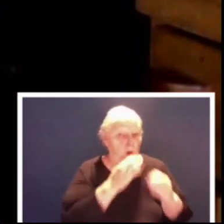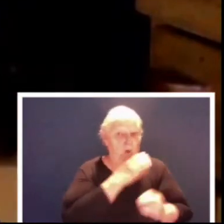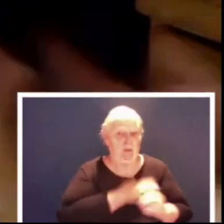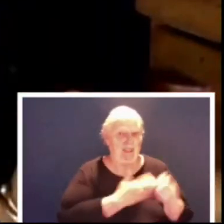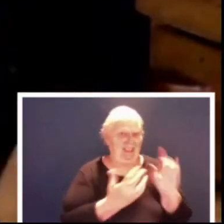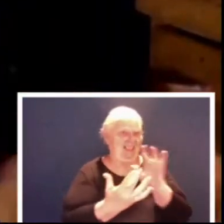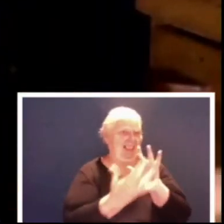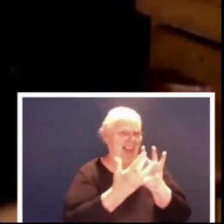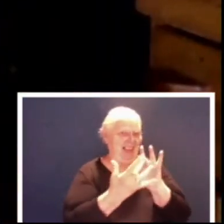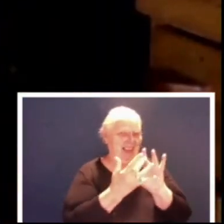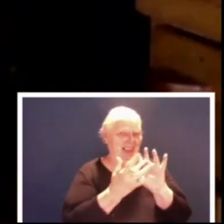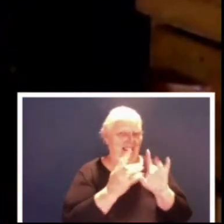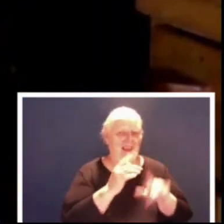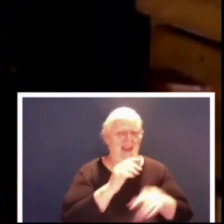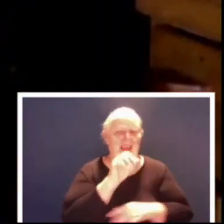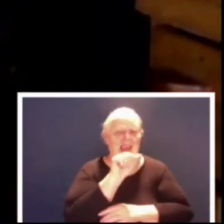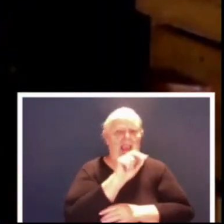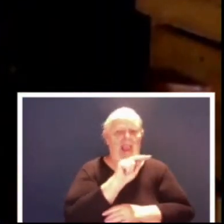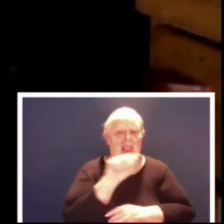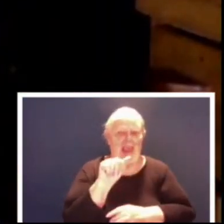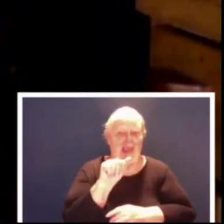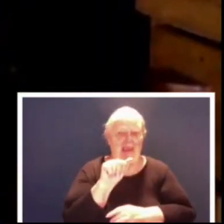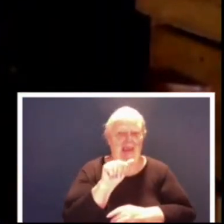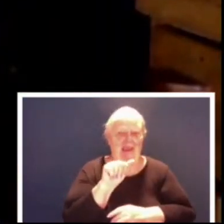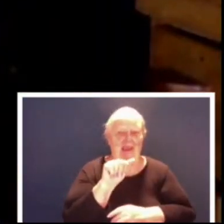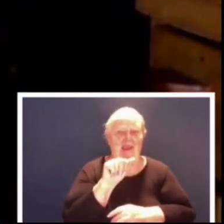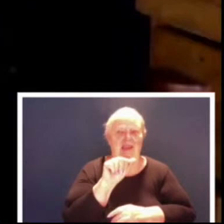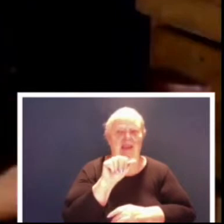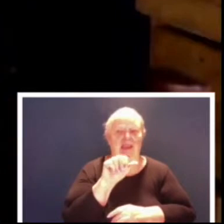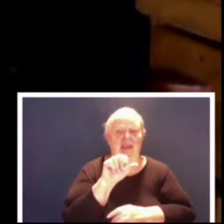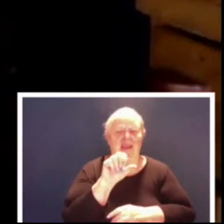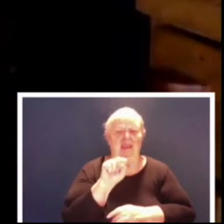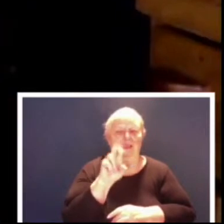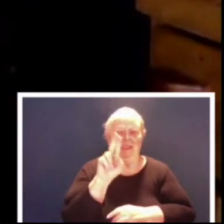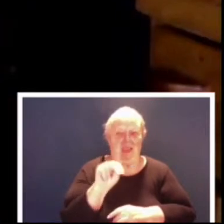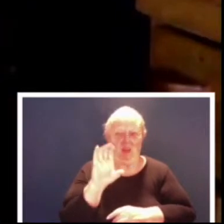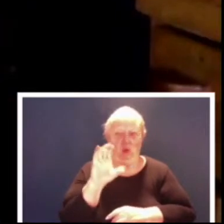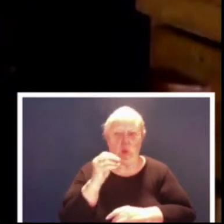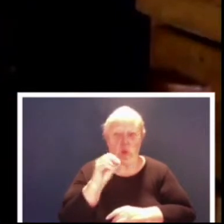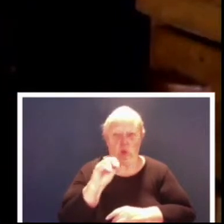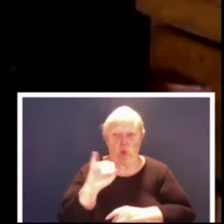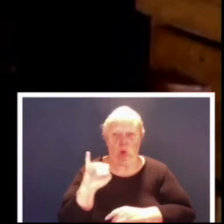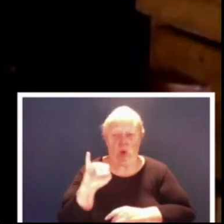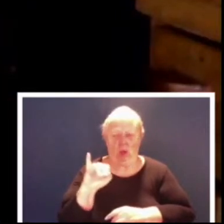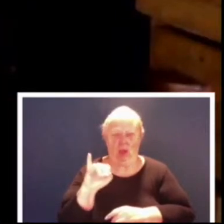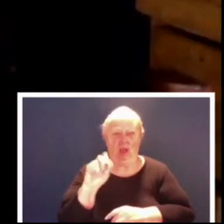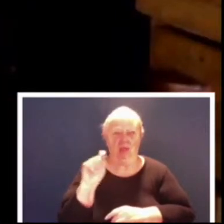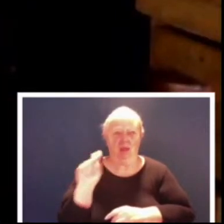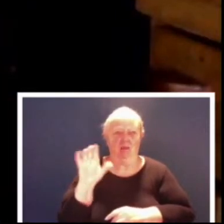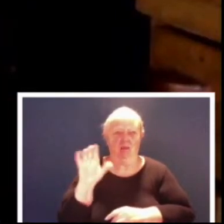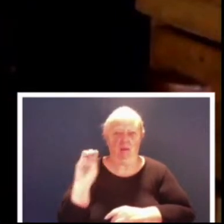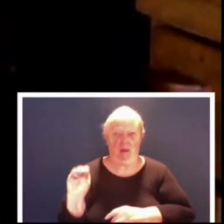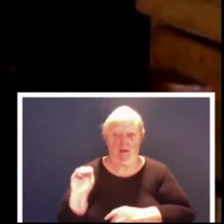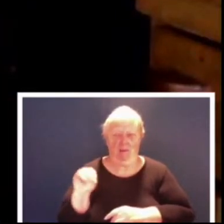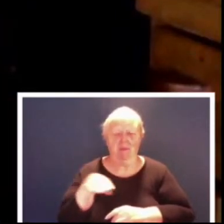My email is Anna@AnnaSunChoi.com. And that's also my website, AnnaSunChoi.com. There's lots of resources for you guys.